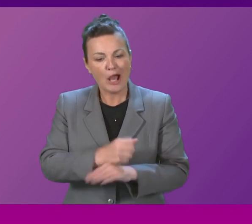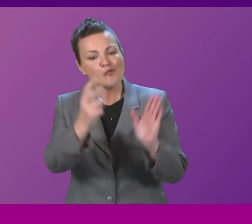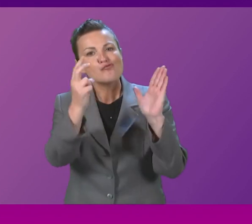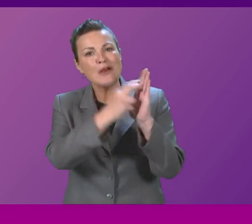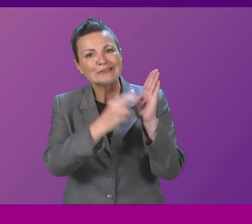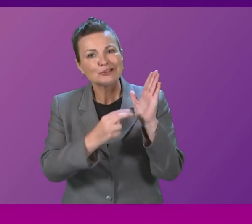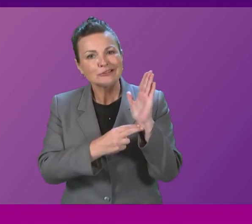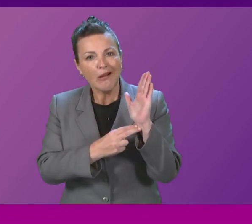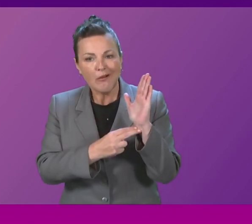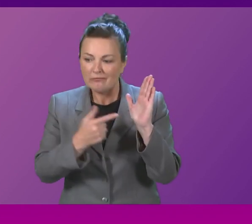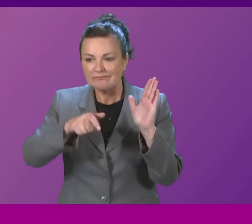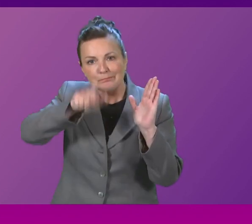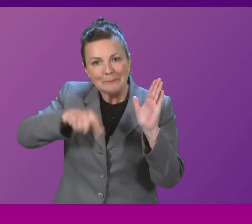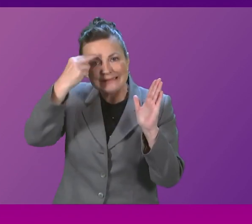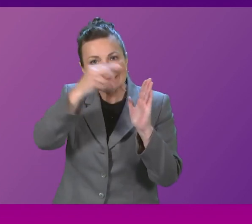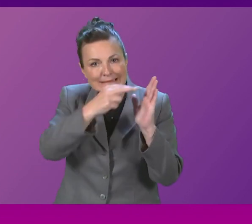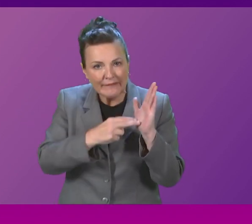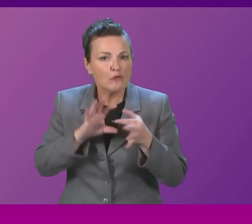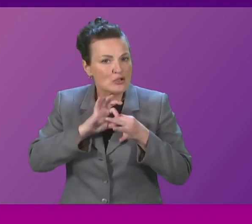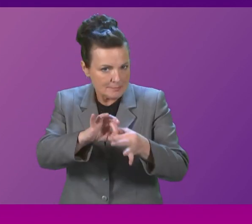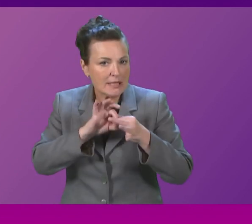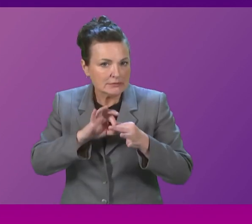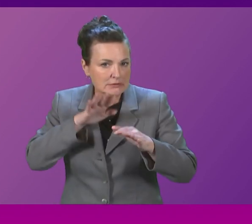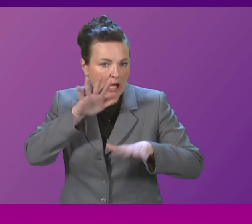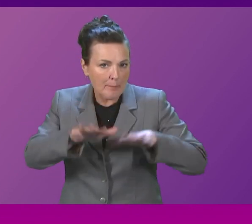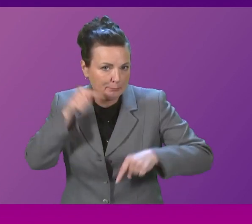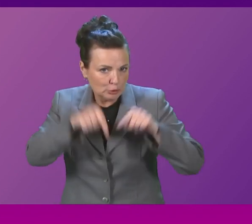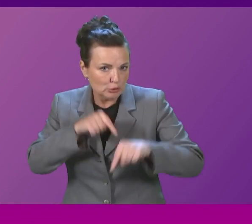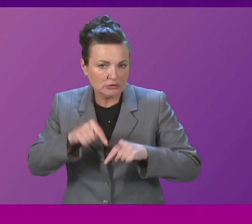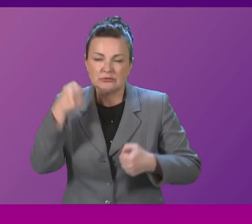The proposed bill would help to protect victims of that appalling crime.